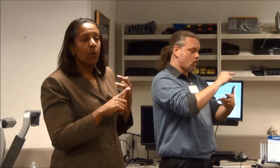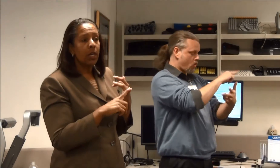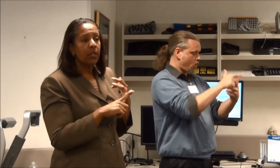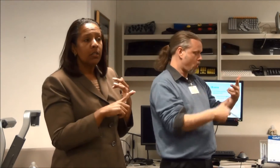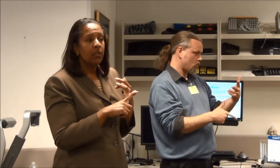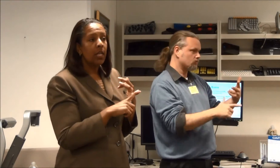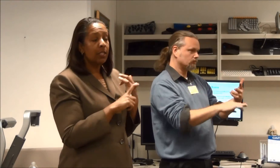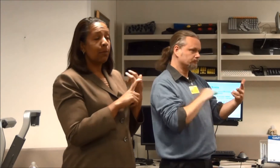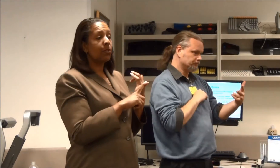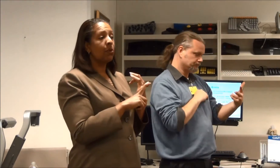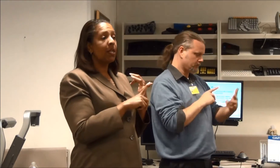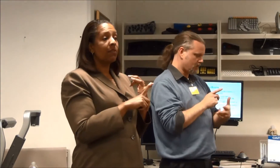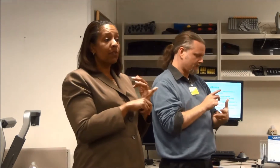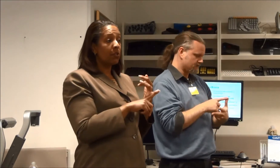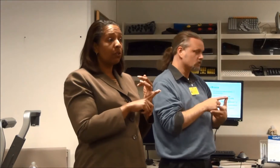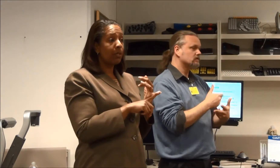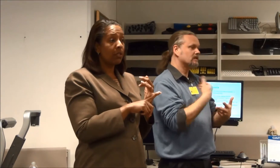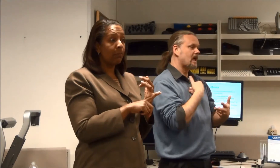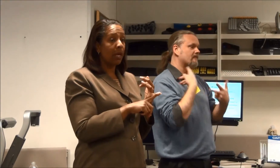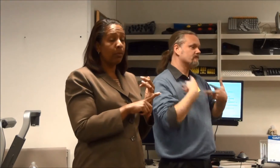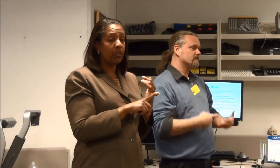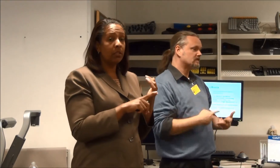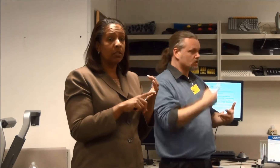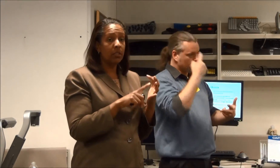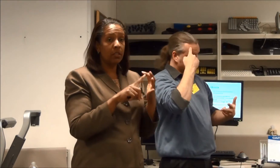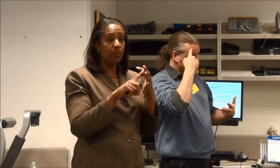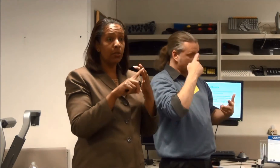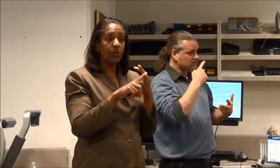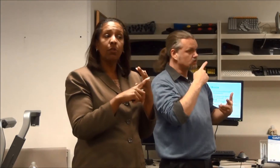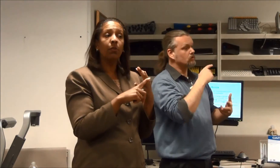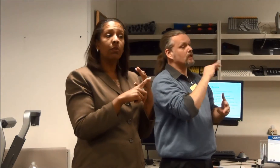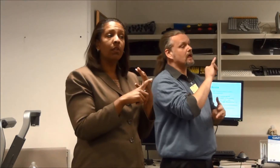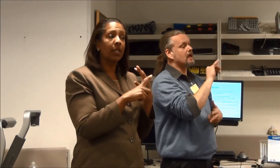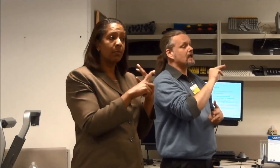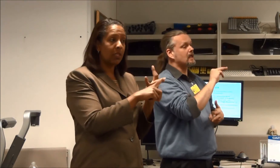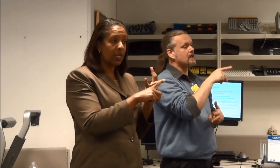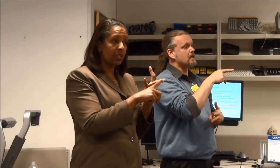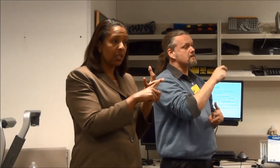Number one, it's a person who has a physical or mental impairment; number two, that substantially